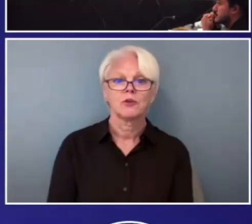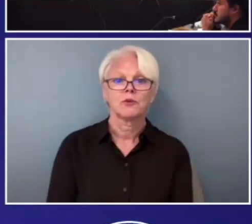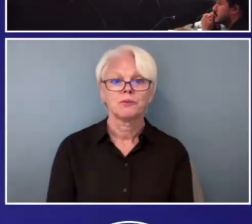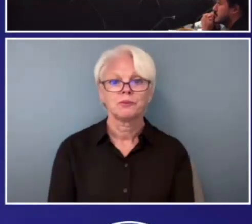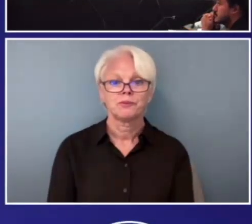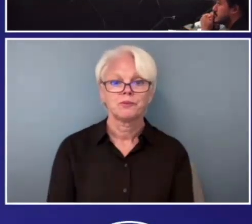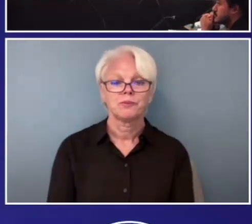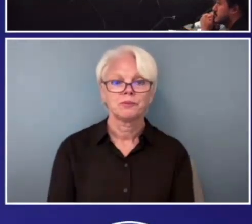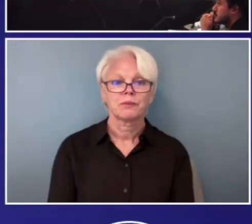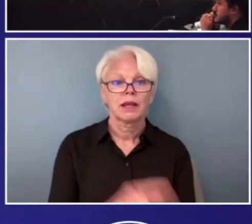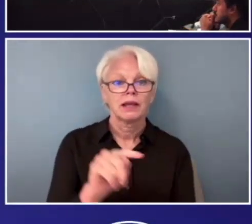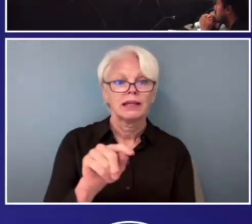Tamy, no other cards.